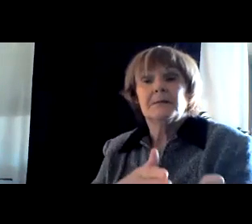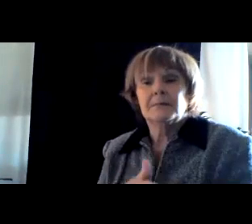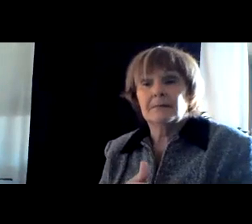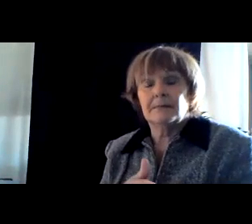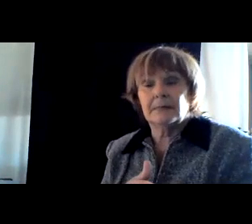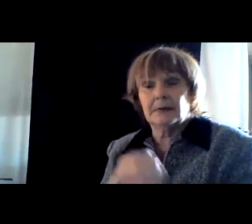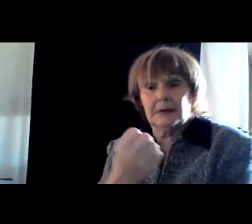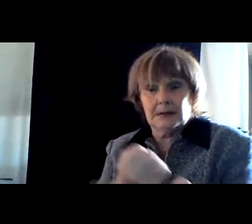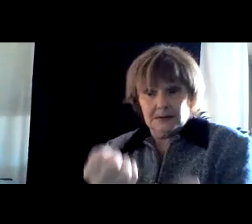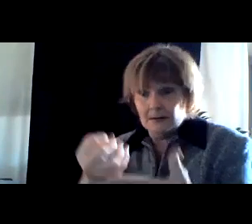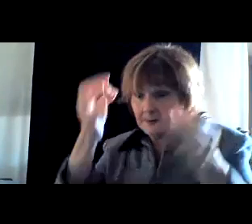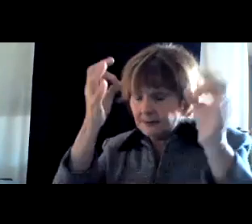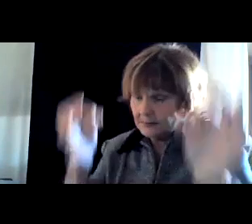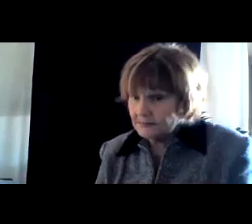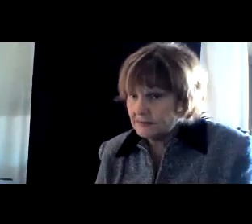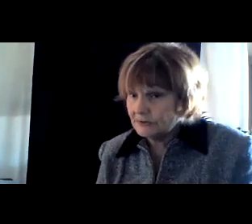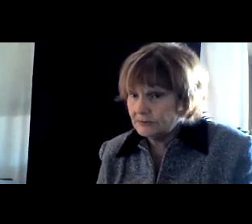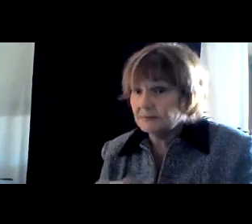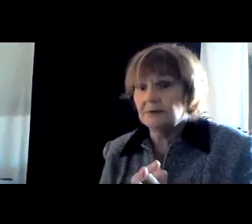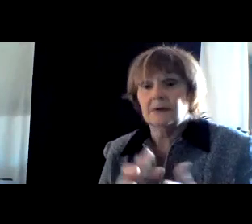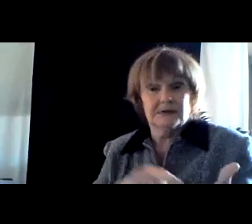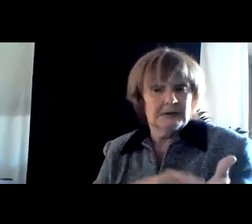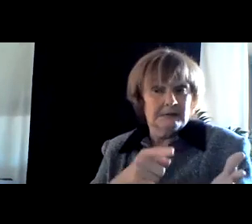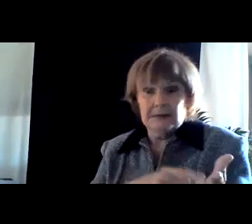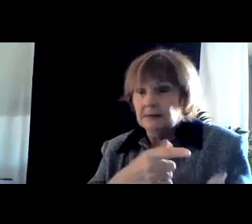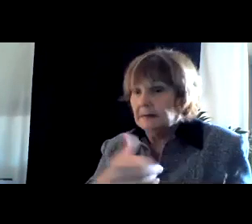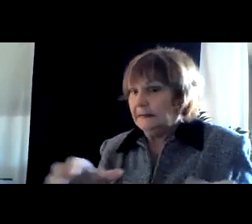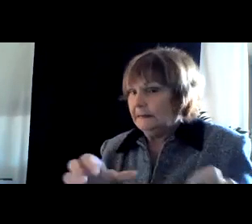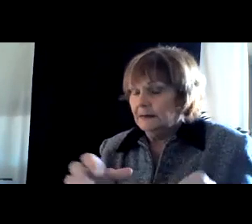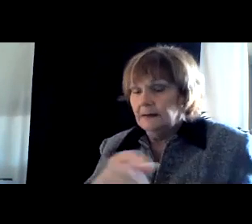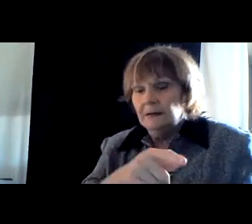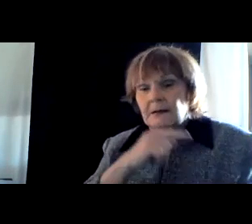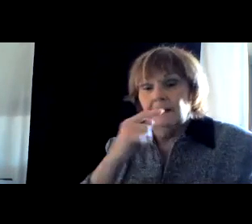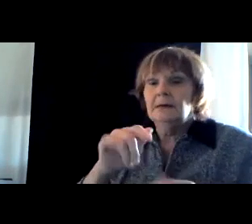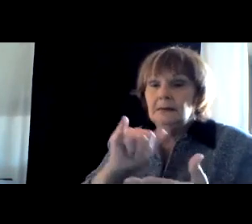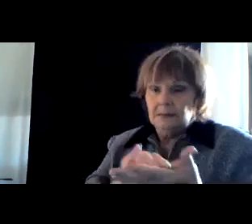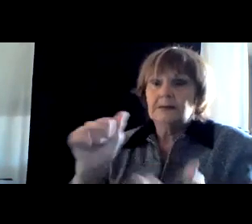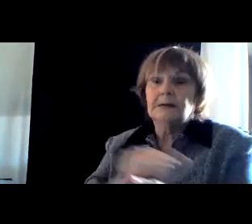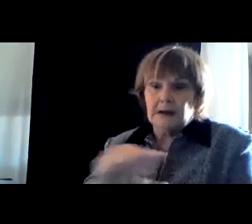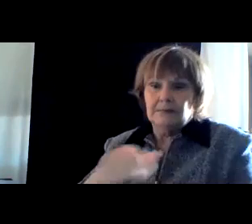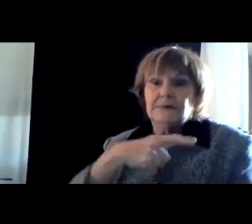that are sometimes made that actually do additional damage to our communities. That's not a natural act.